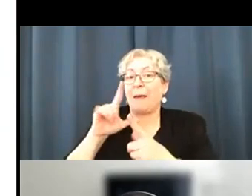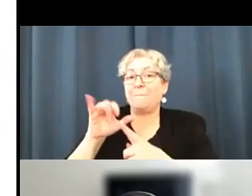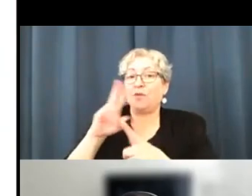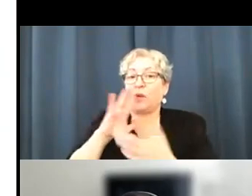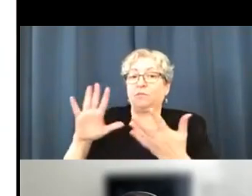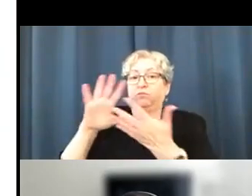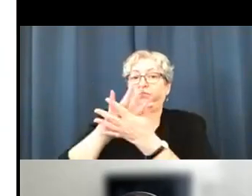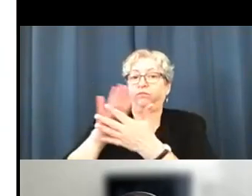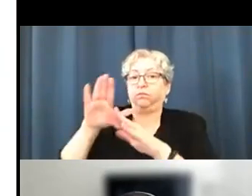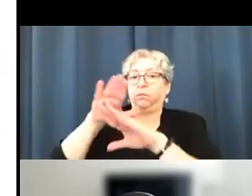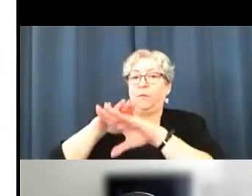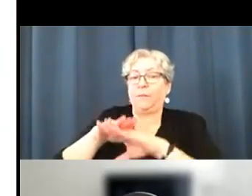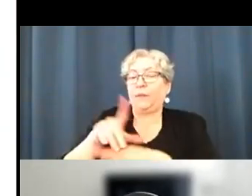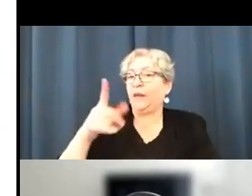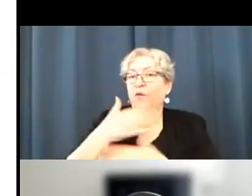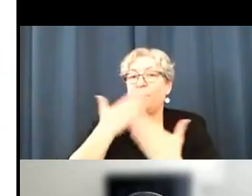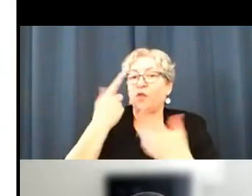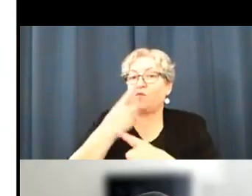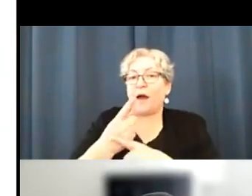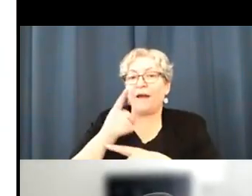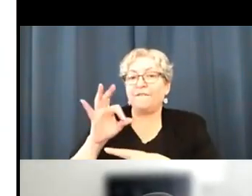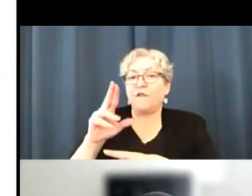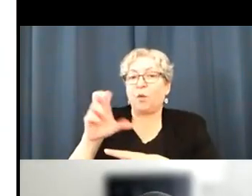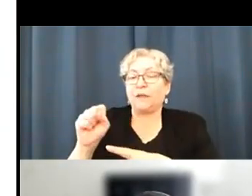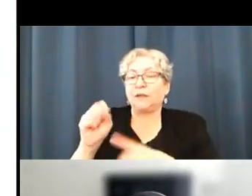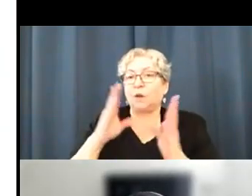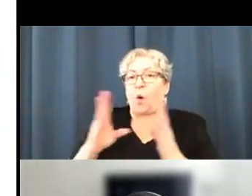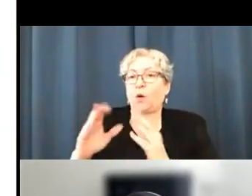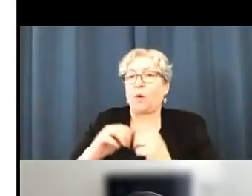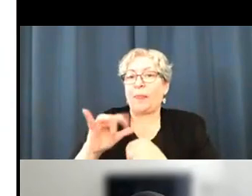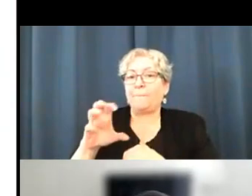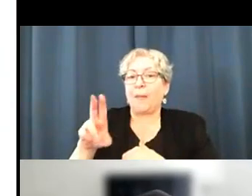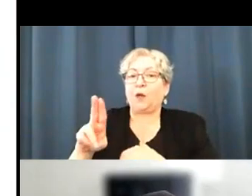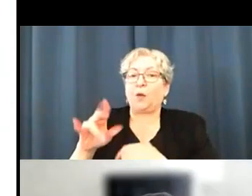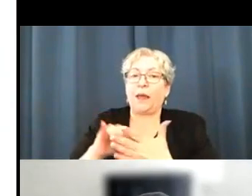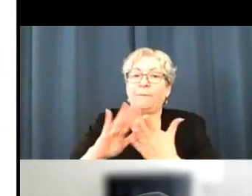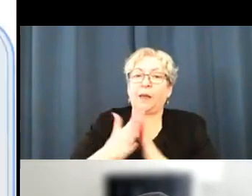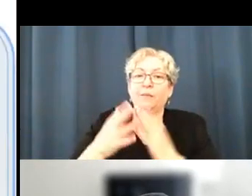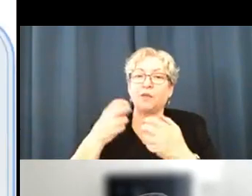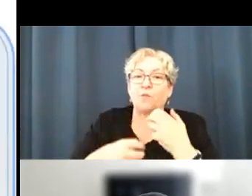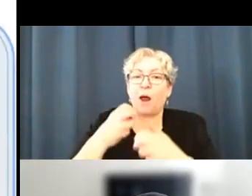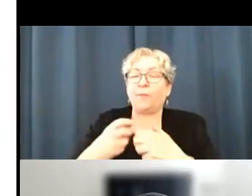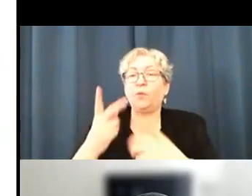So, when you don't have the correct focus order with the menu as well, that can be a problem. So, really what we're looking for for a menu,